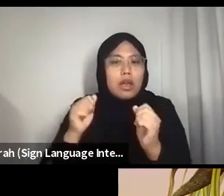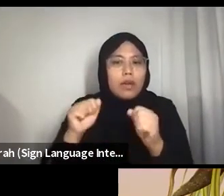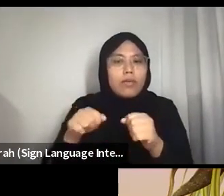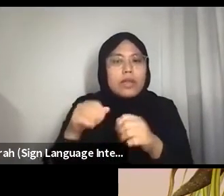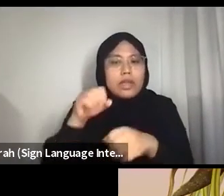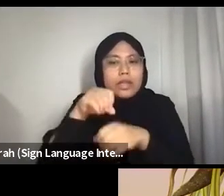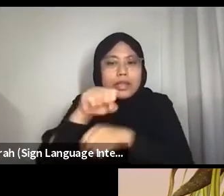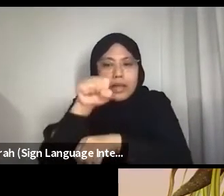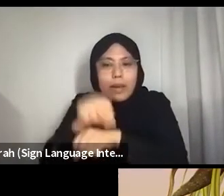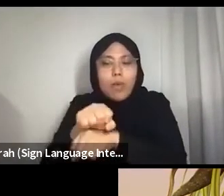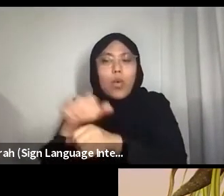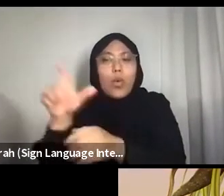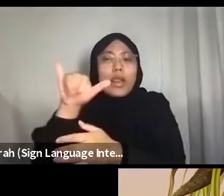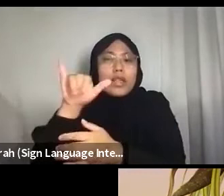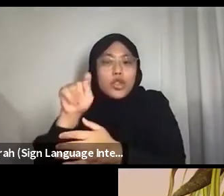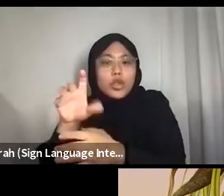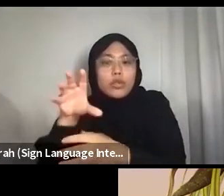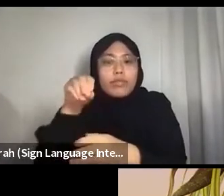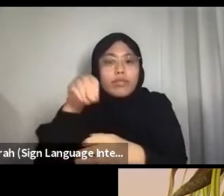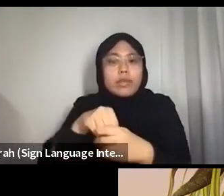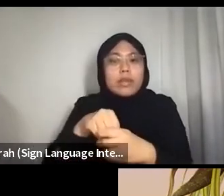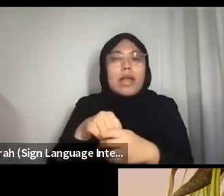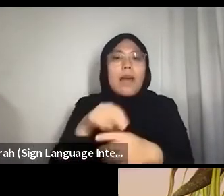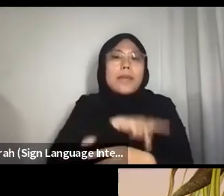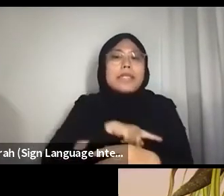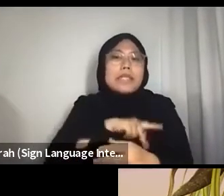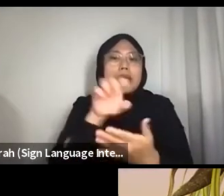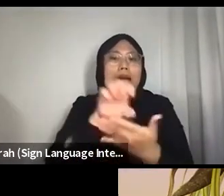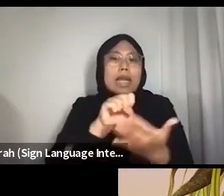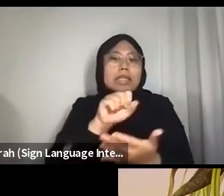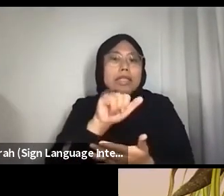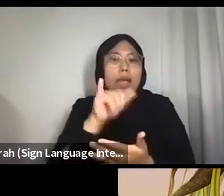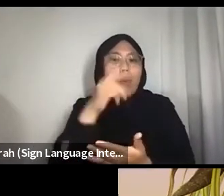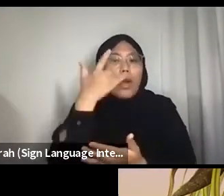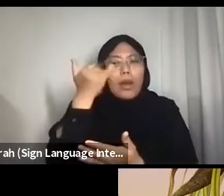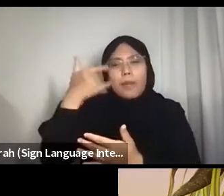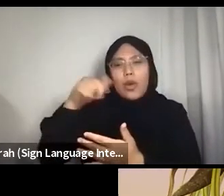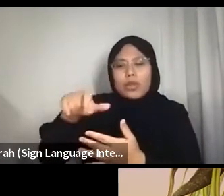because it is still a relatively underdeveloped form in Anglophone writing here.